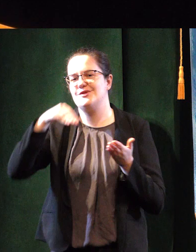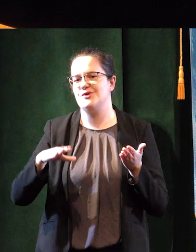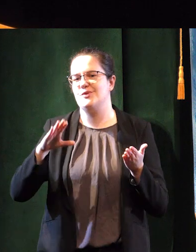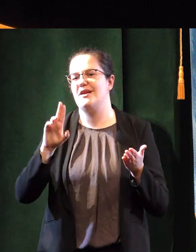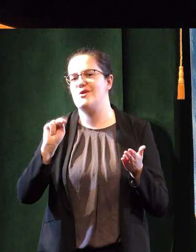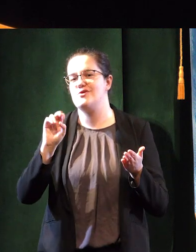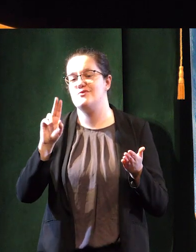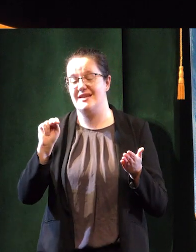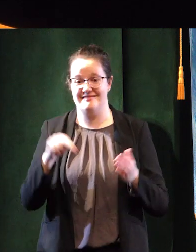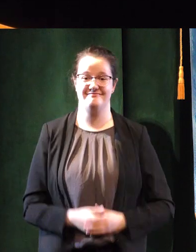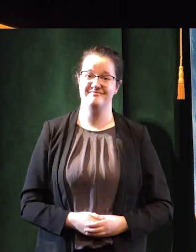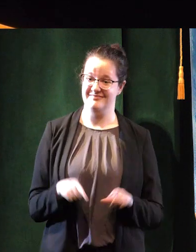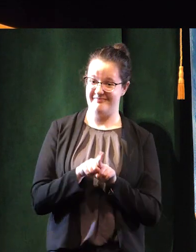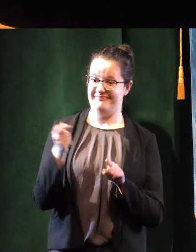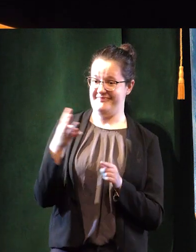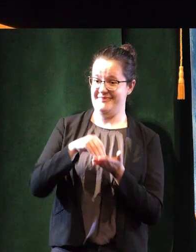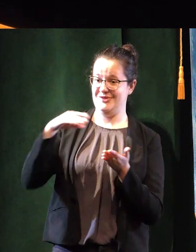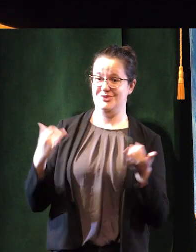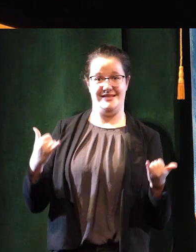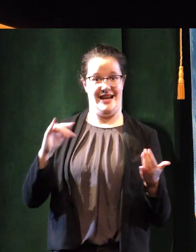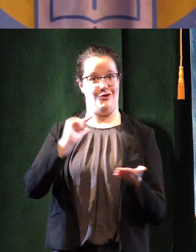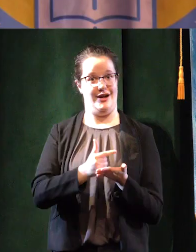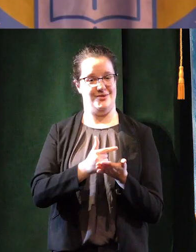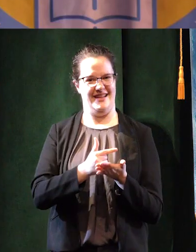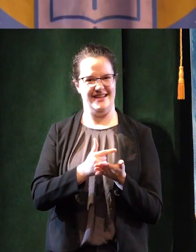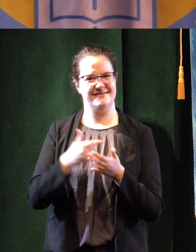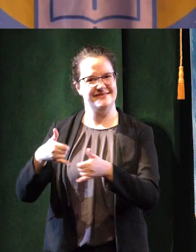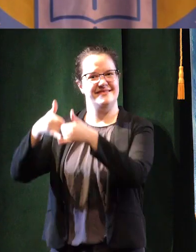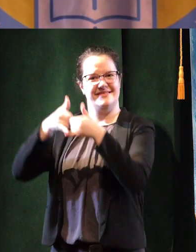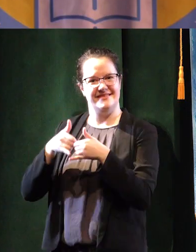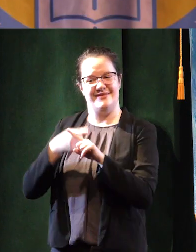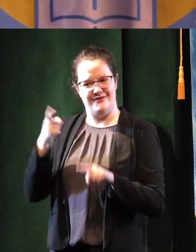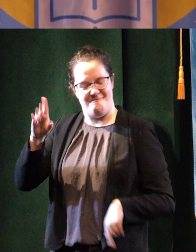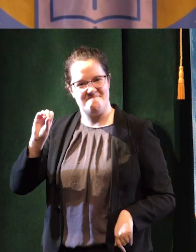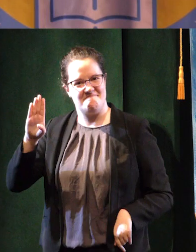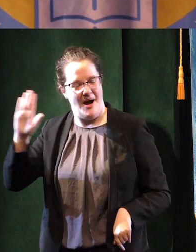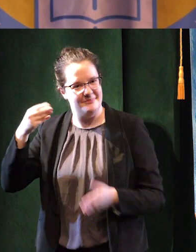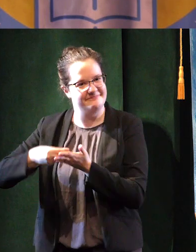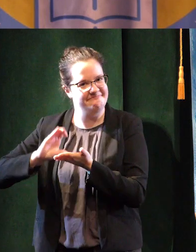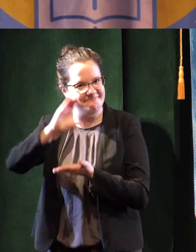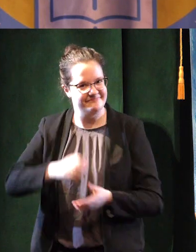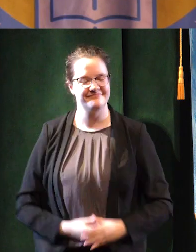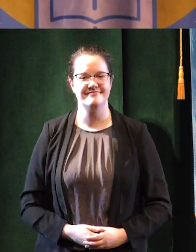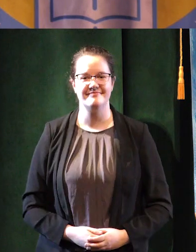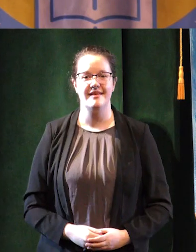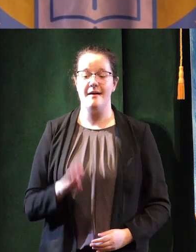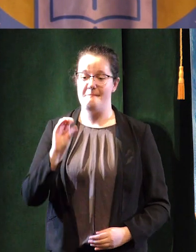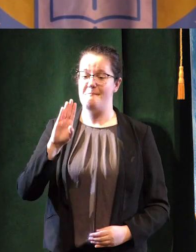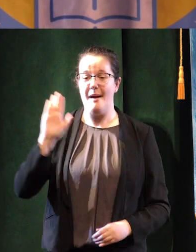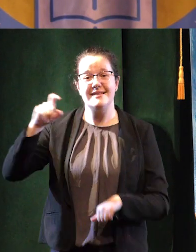that Bob funded Bob gives generously of his time and talent not only to GCC but